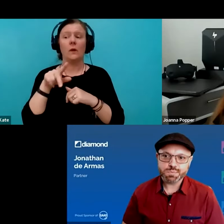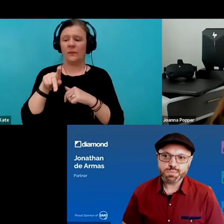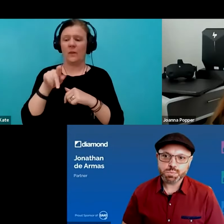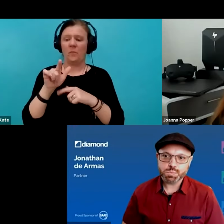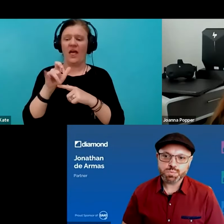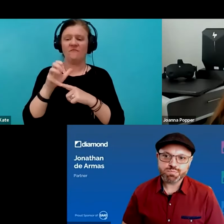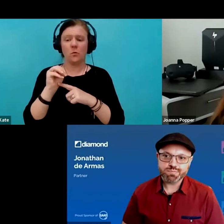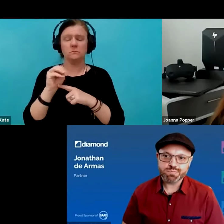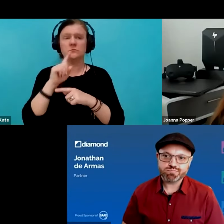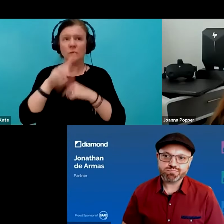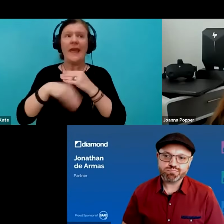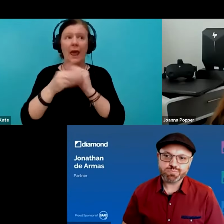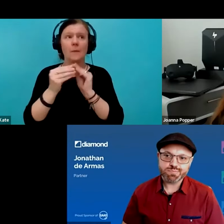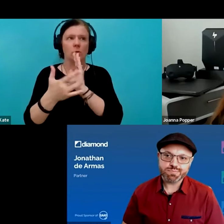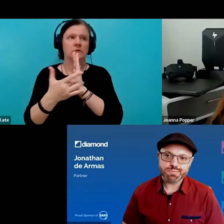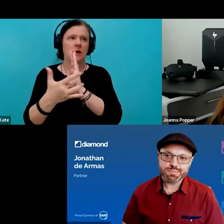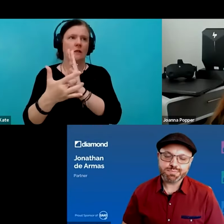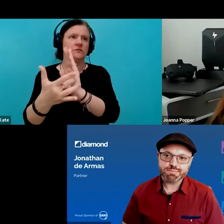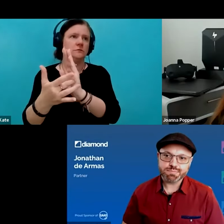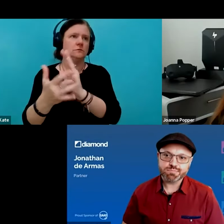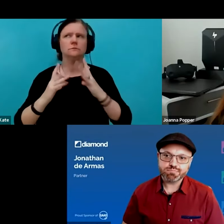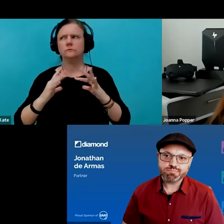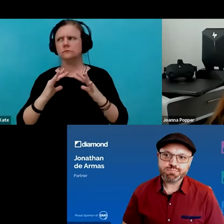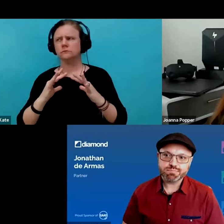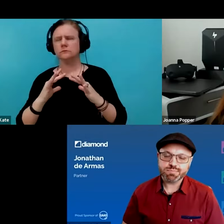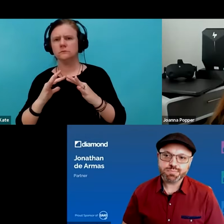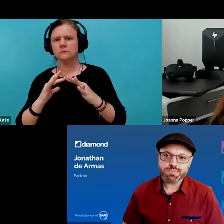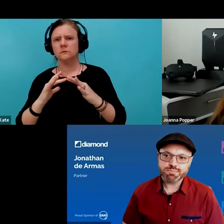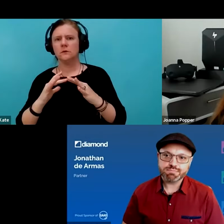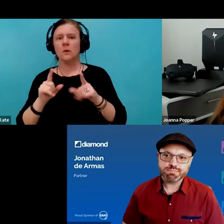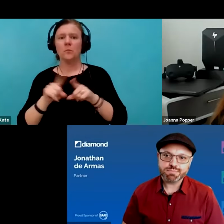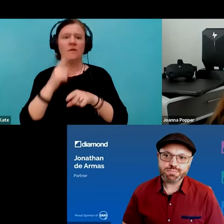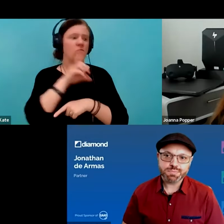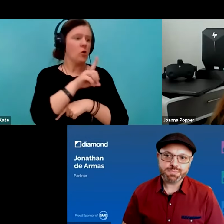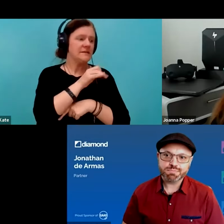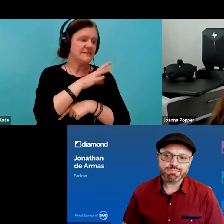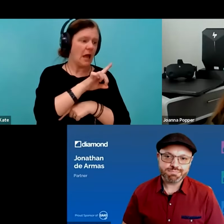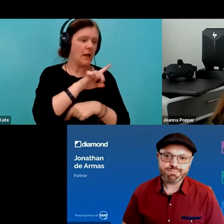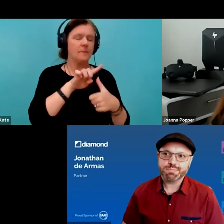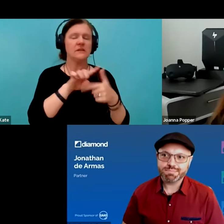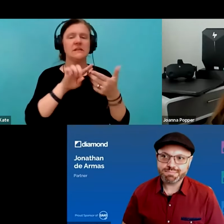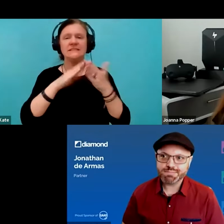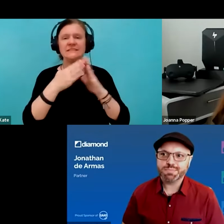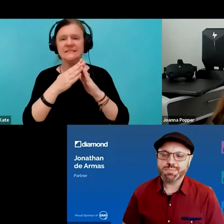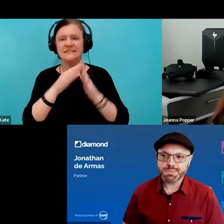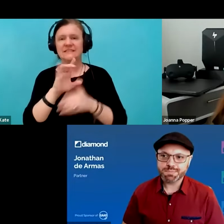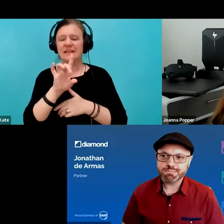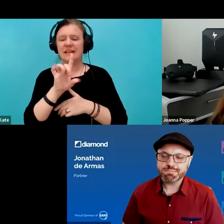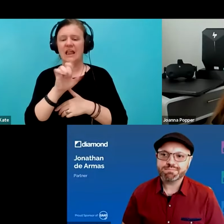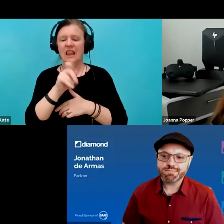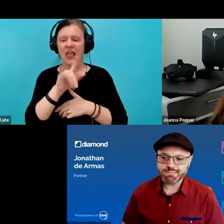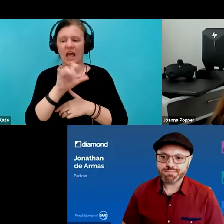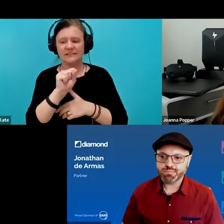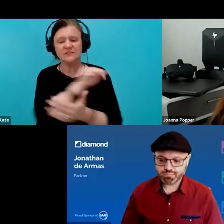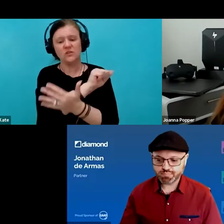technologies to the tools that we can use. But on the side of Diamond and city lights experience Felix and Paul like all these great creatives.